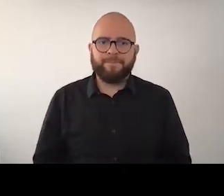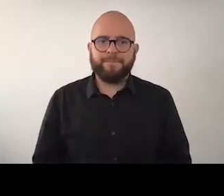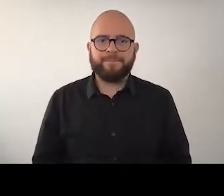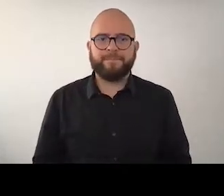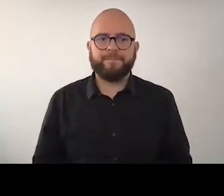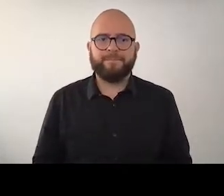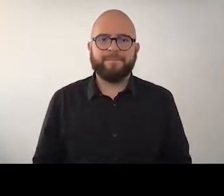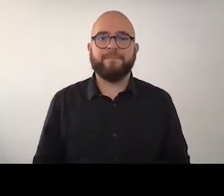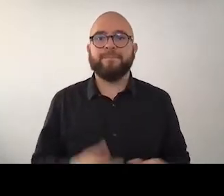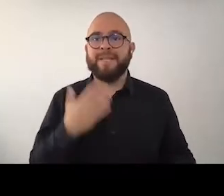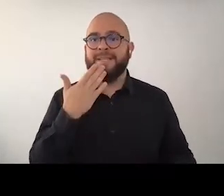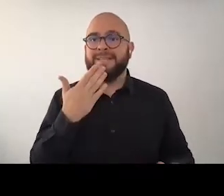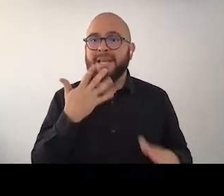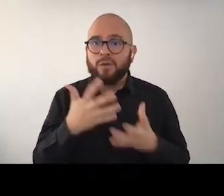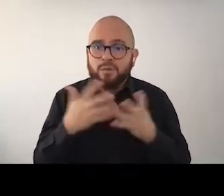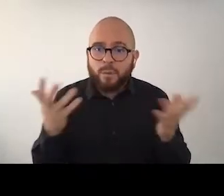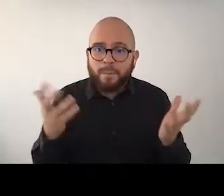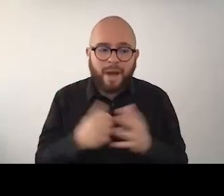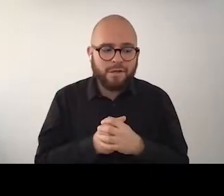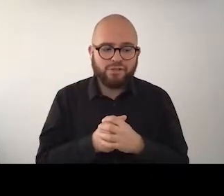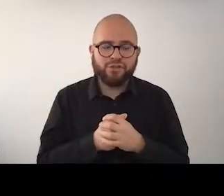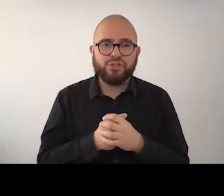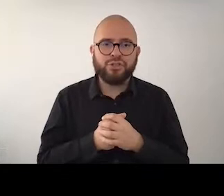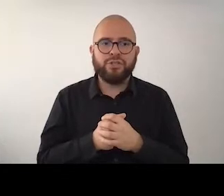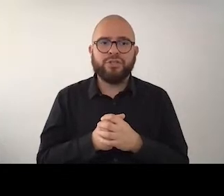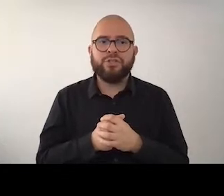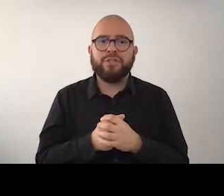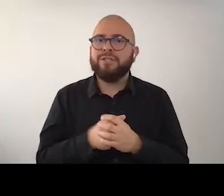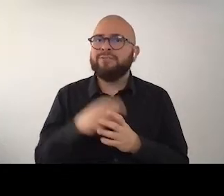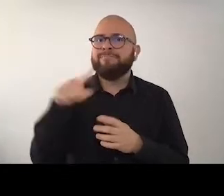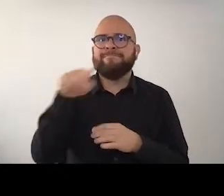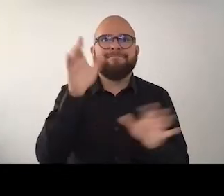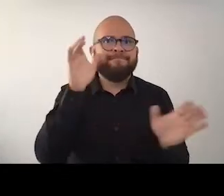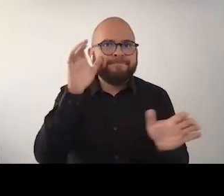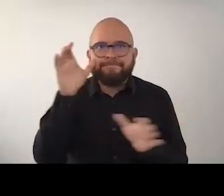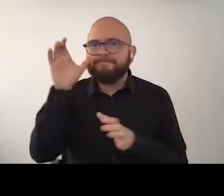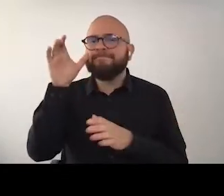Thank you so much for listening about the new structures.